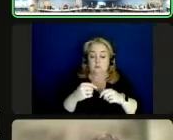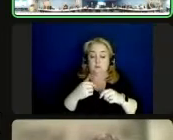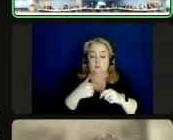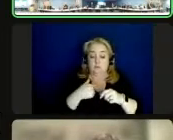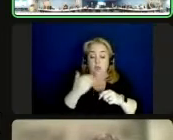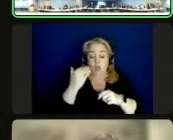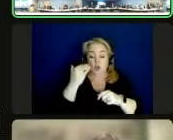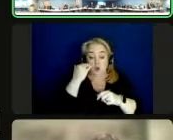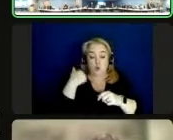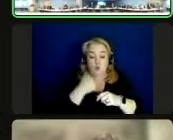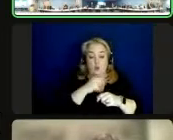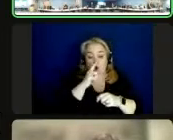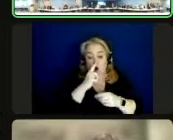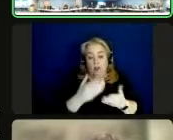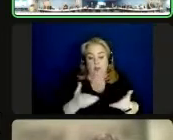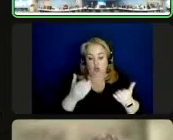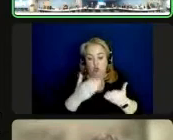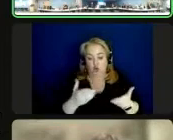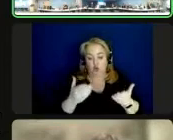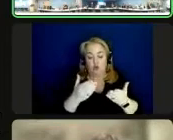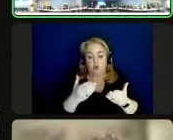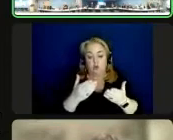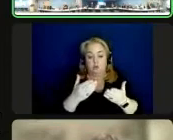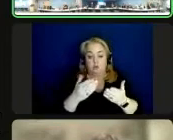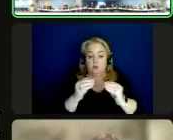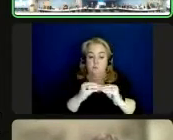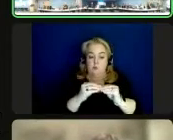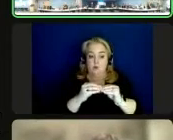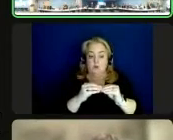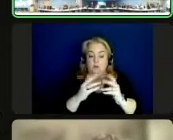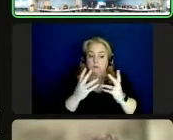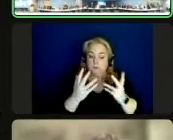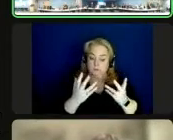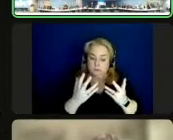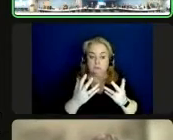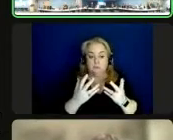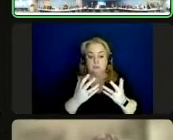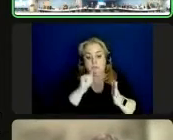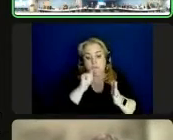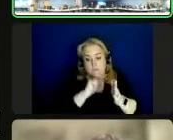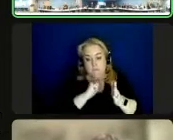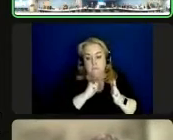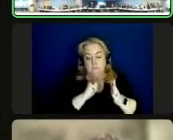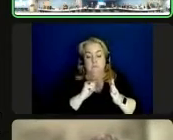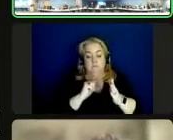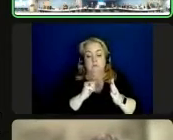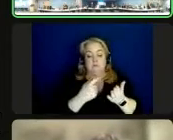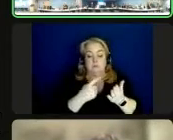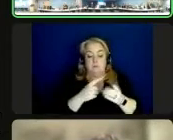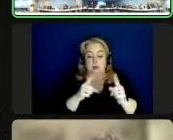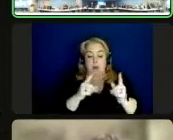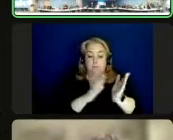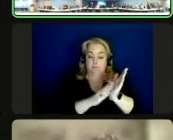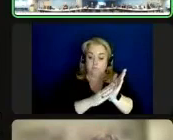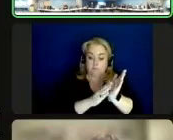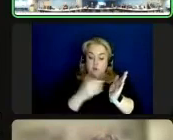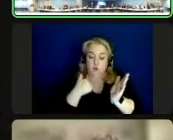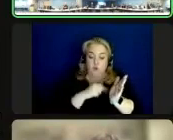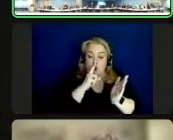ROSENBERG THINK TWO PNTS A COMMENT TION.